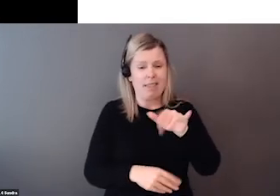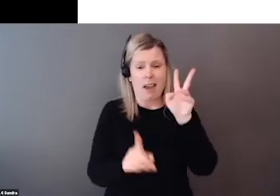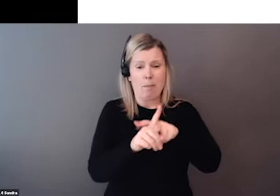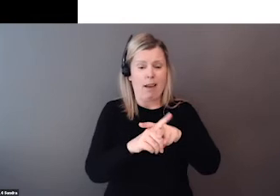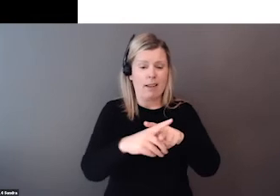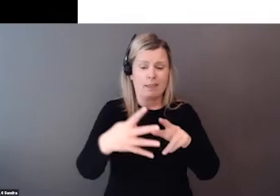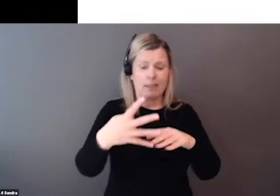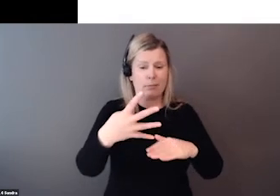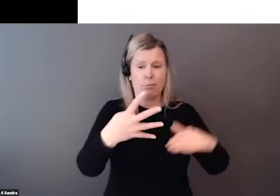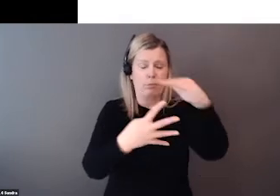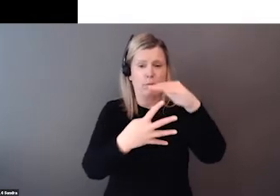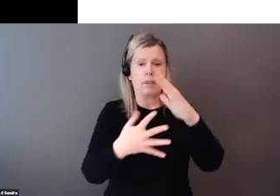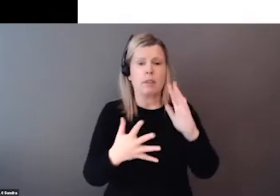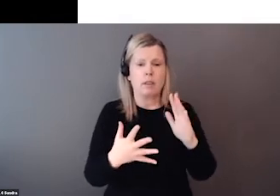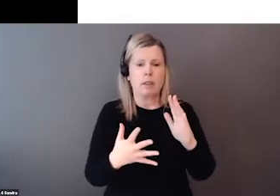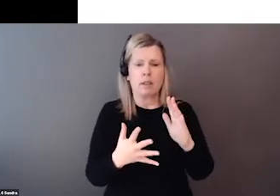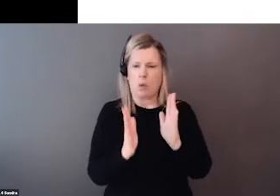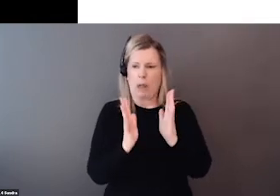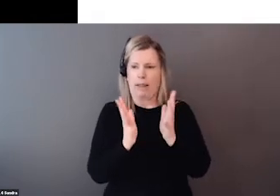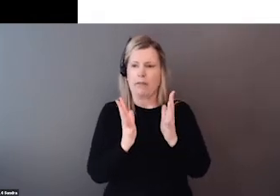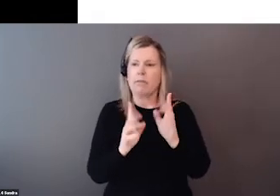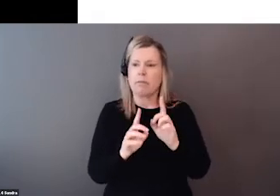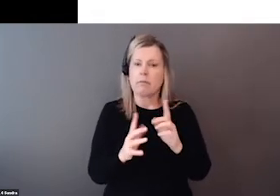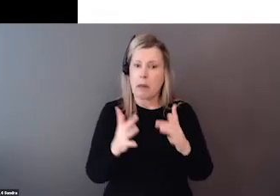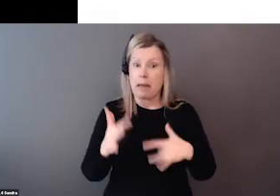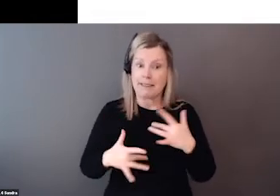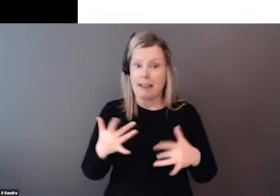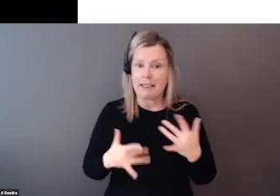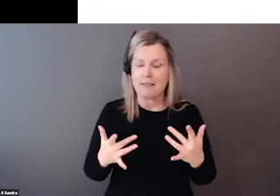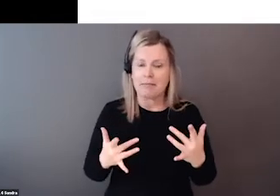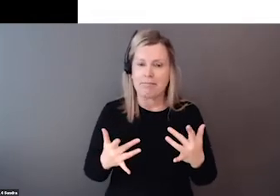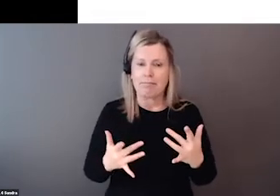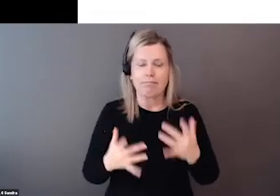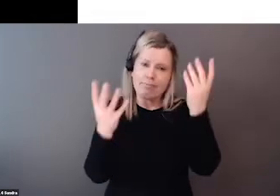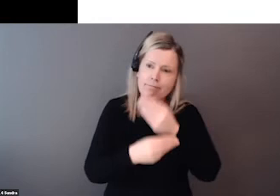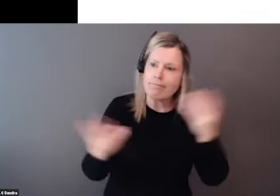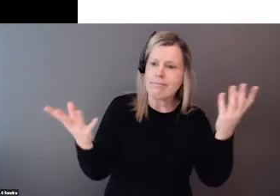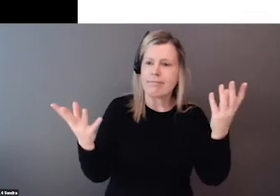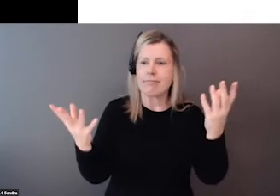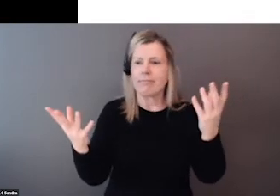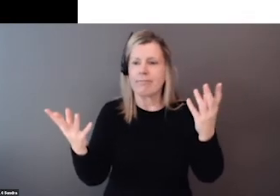And so I'm gonna leave you there, and I'm really excited that I was able to share some of our research processes